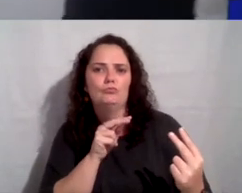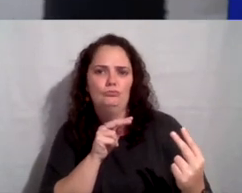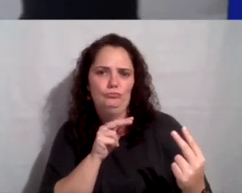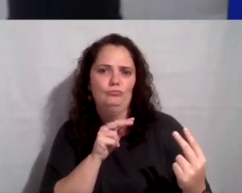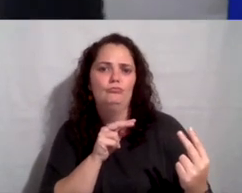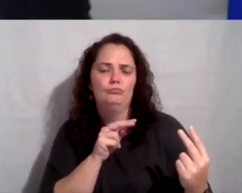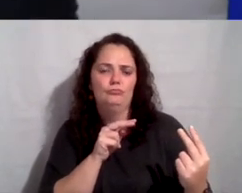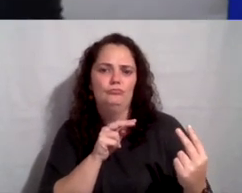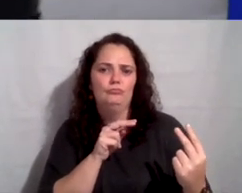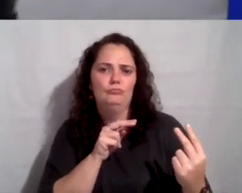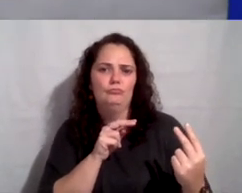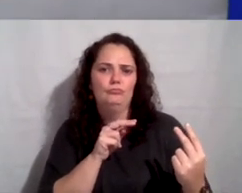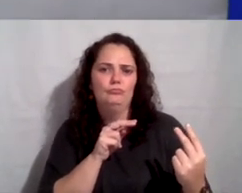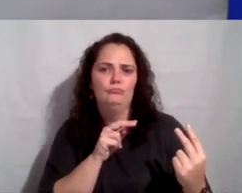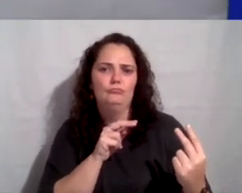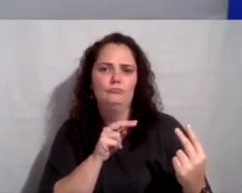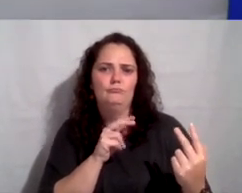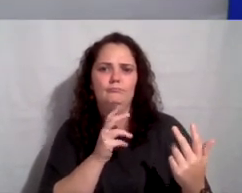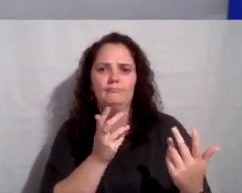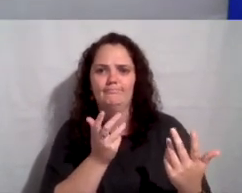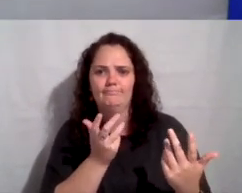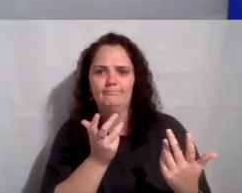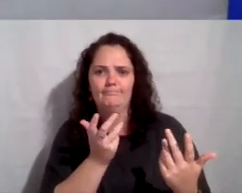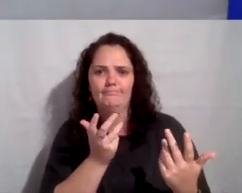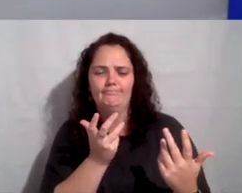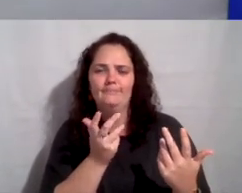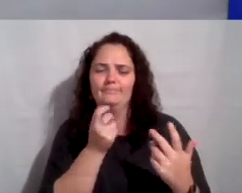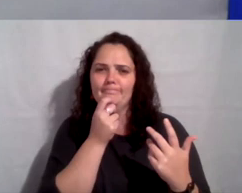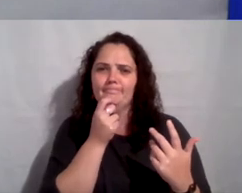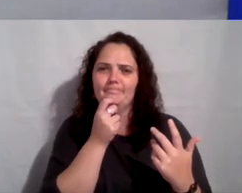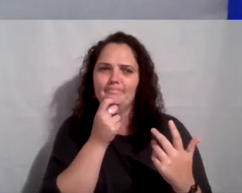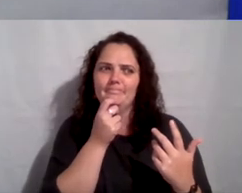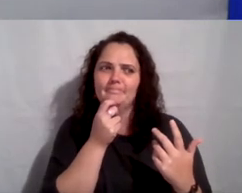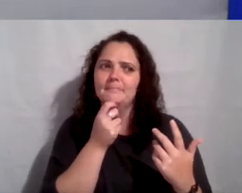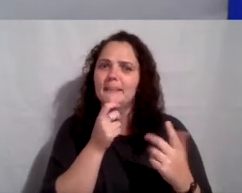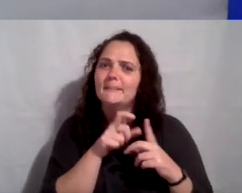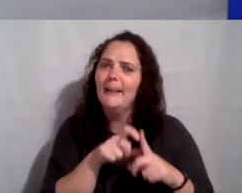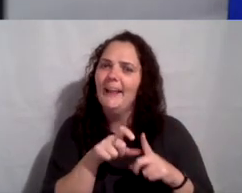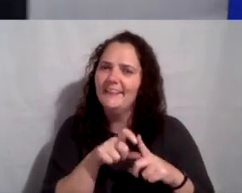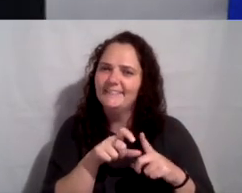less easily decipherable kind of a pose right, because in this pose you're going